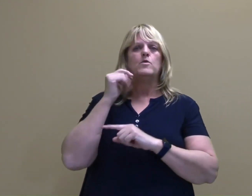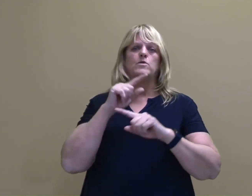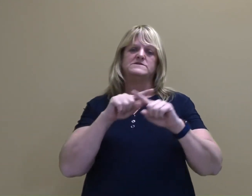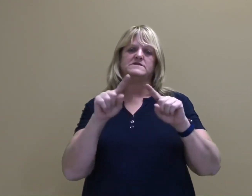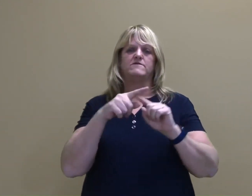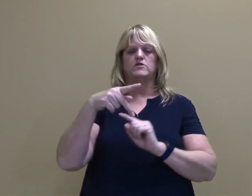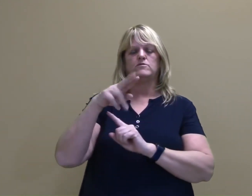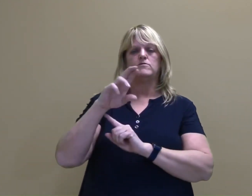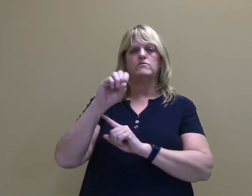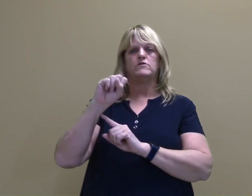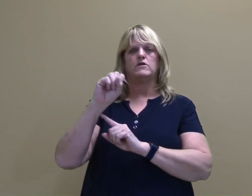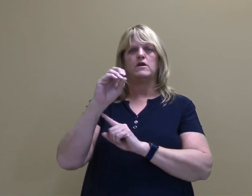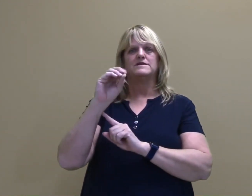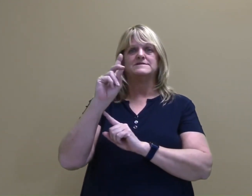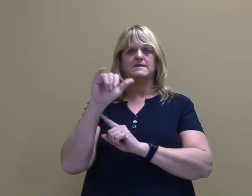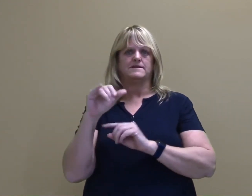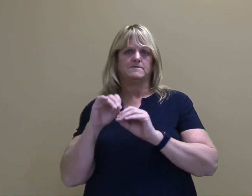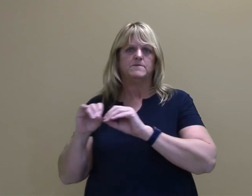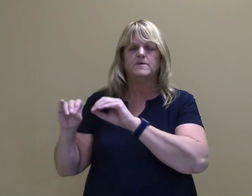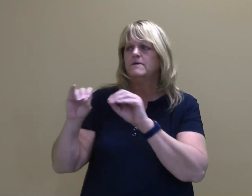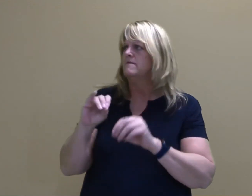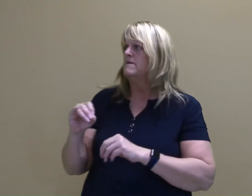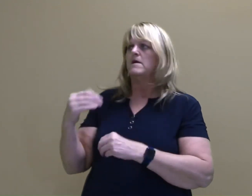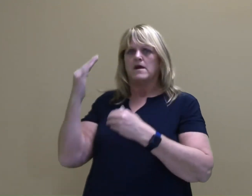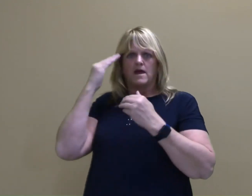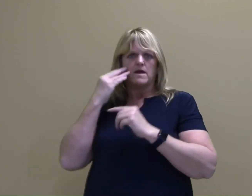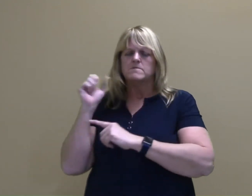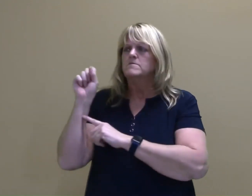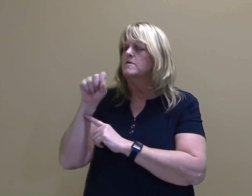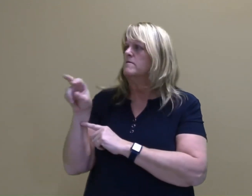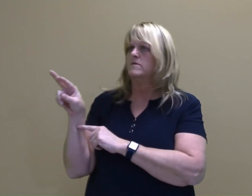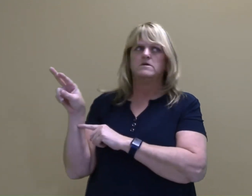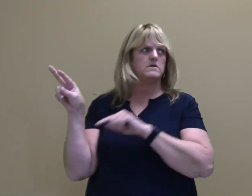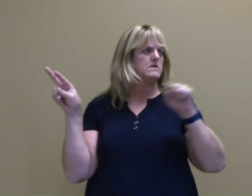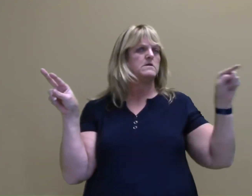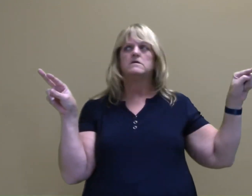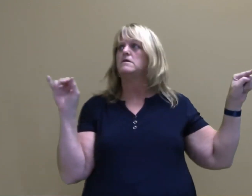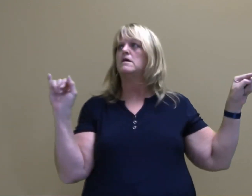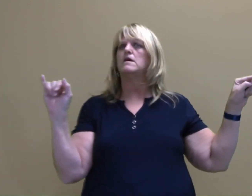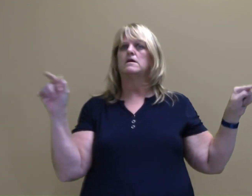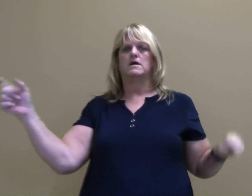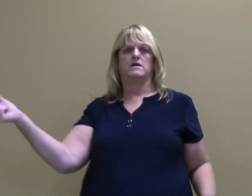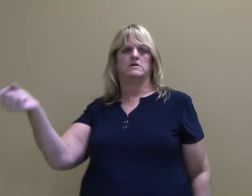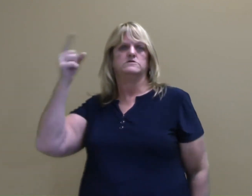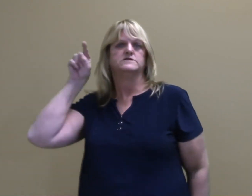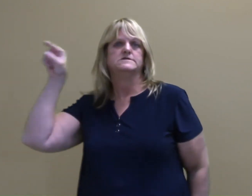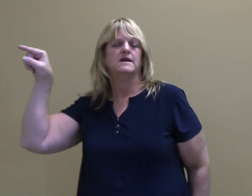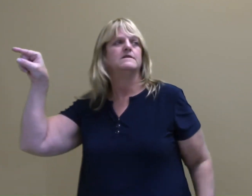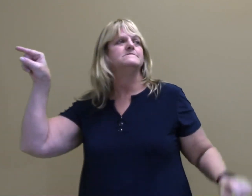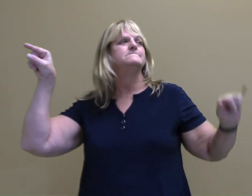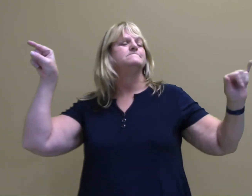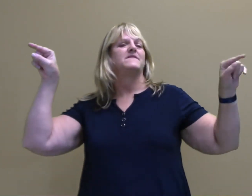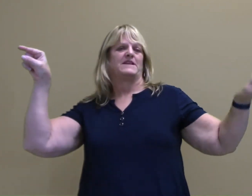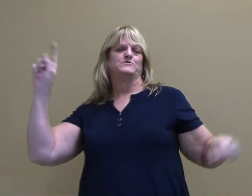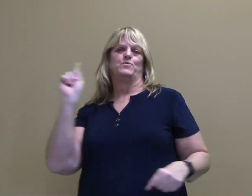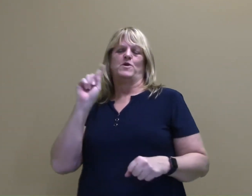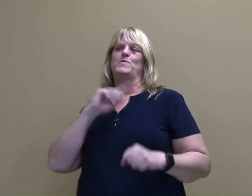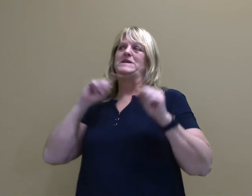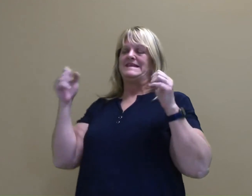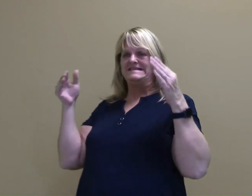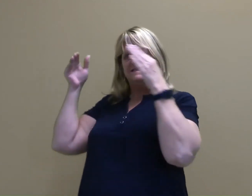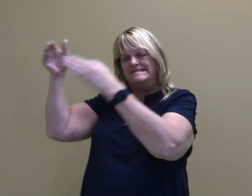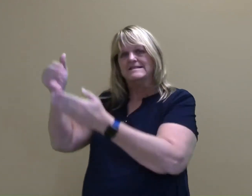The difference between these two situations often involves the use of head movements as a prosodic feature among the interpreters.